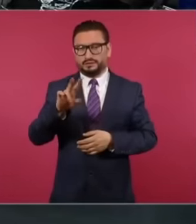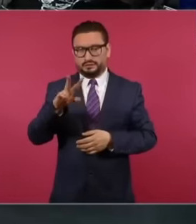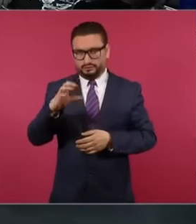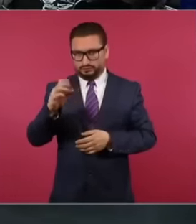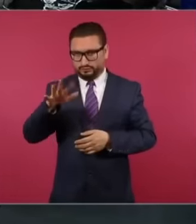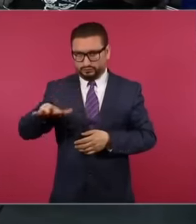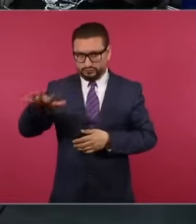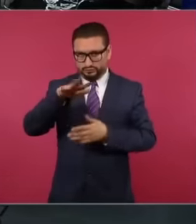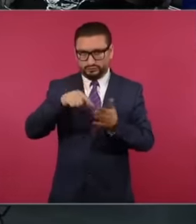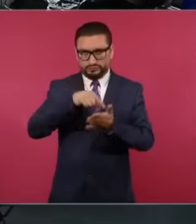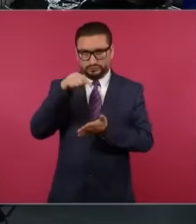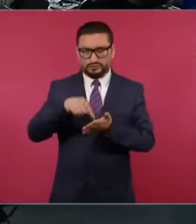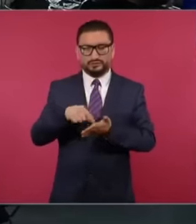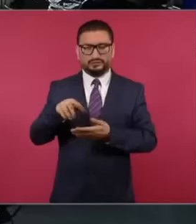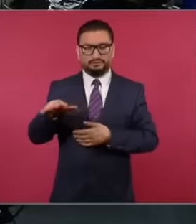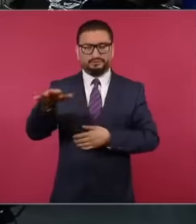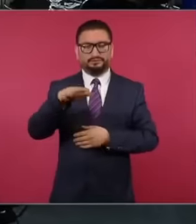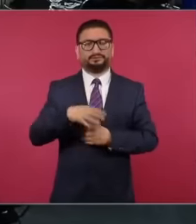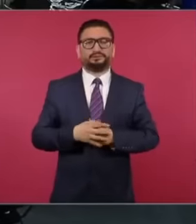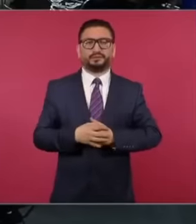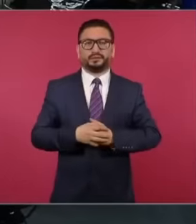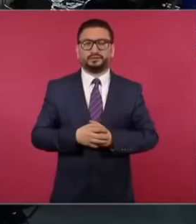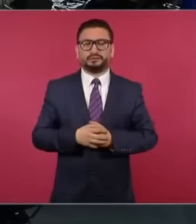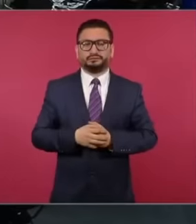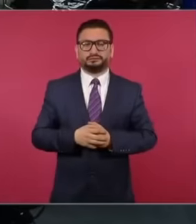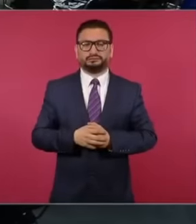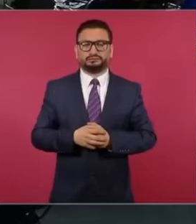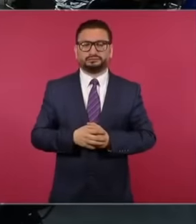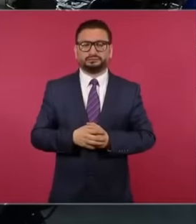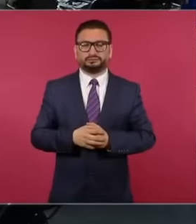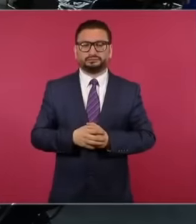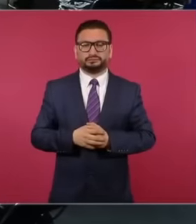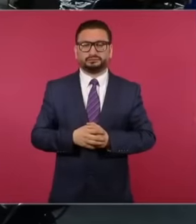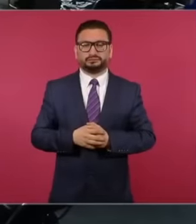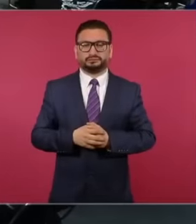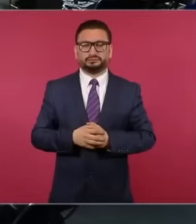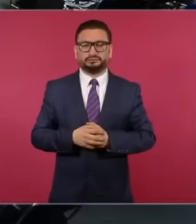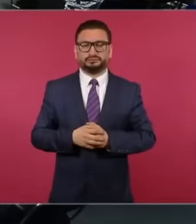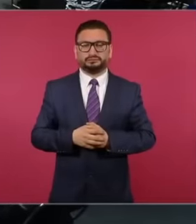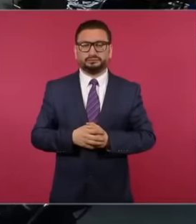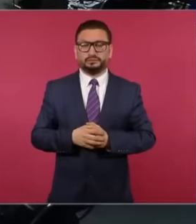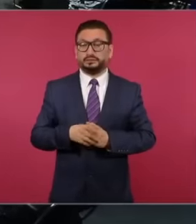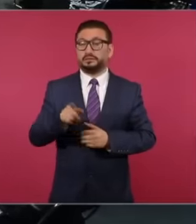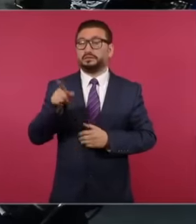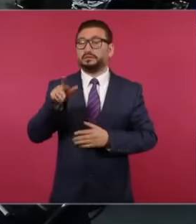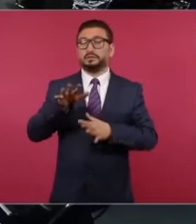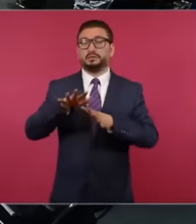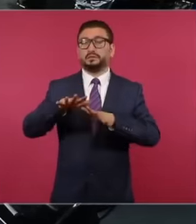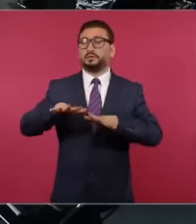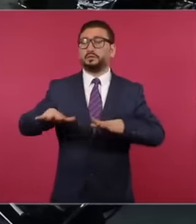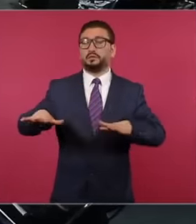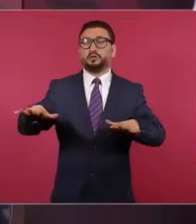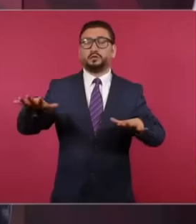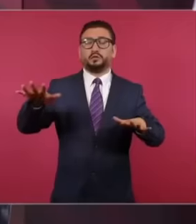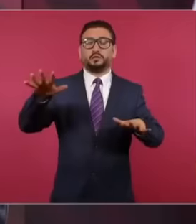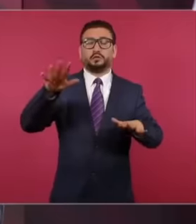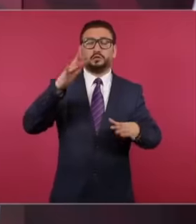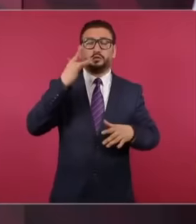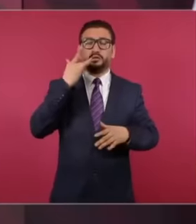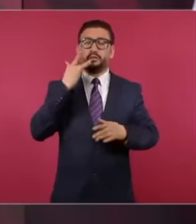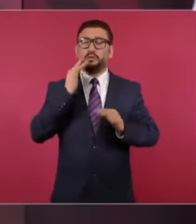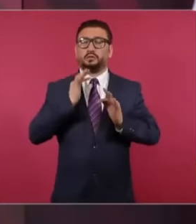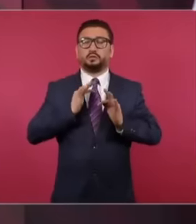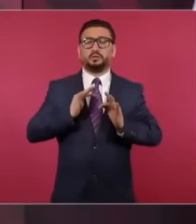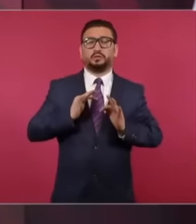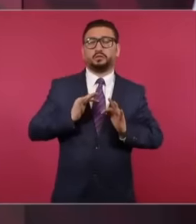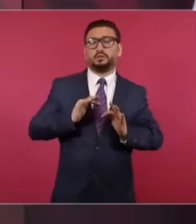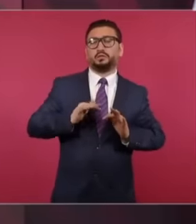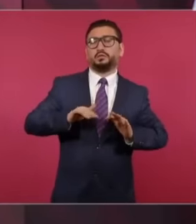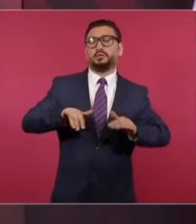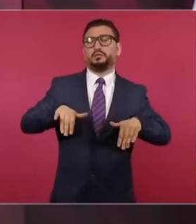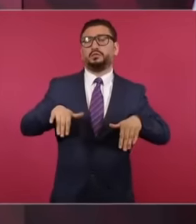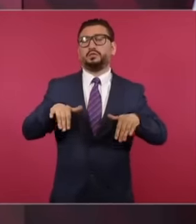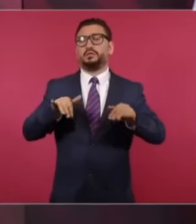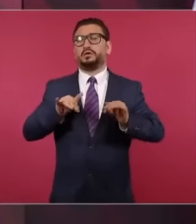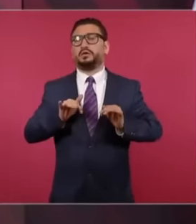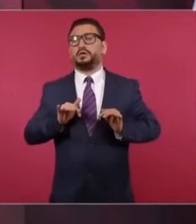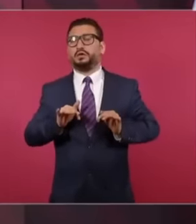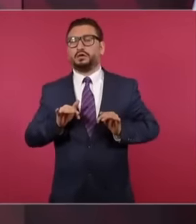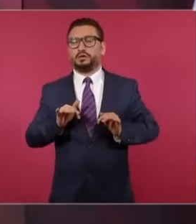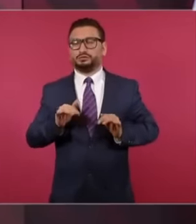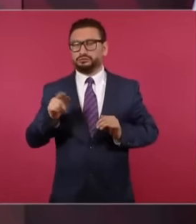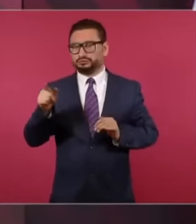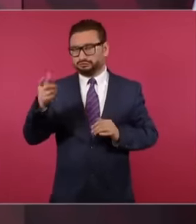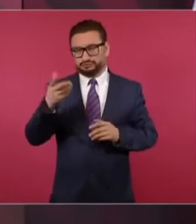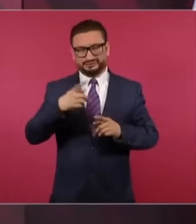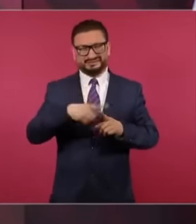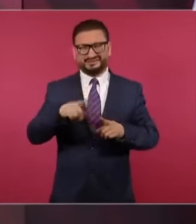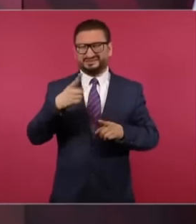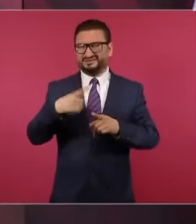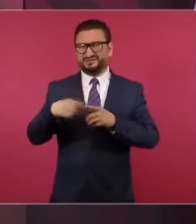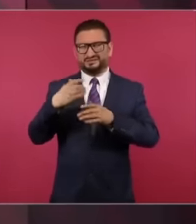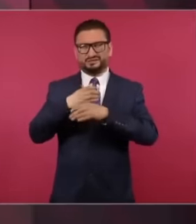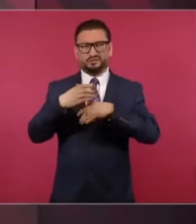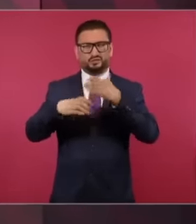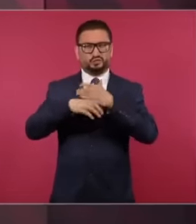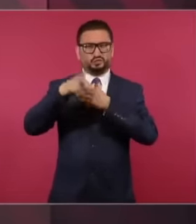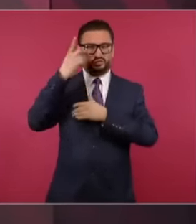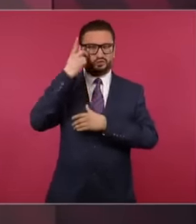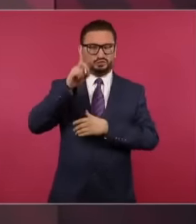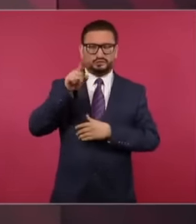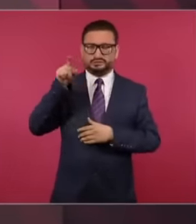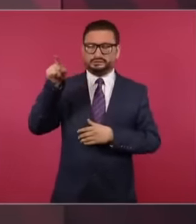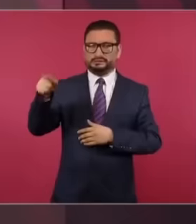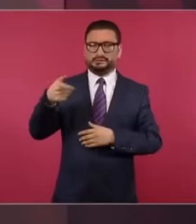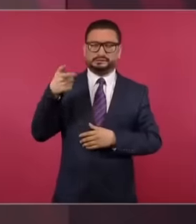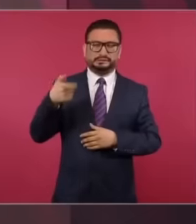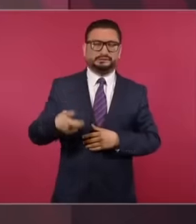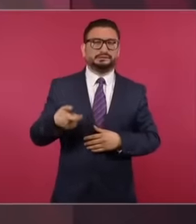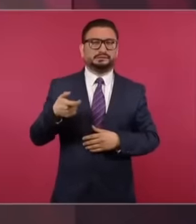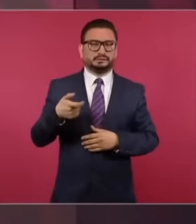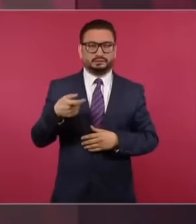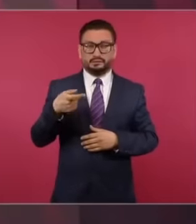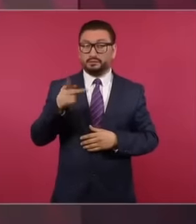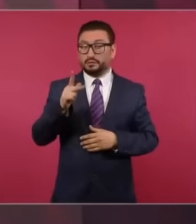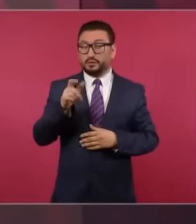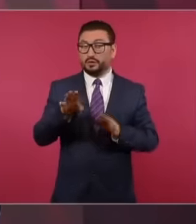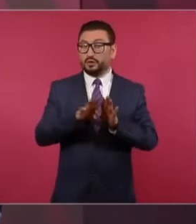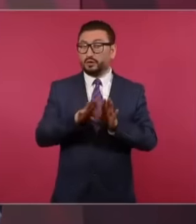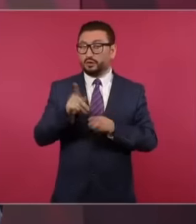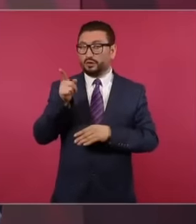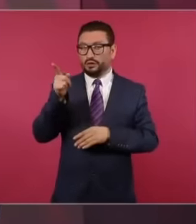is paradisiacal like Gran Señor and other goods. But how much does he earn, like 2